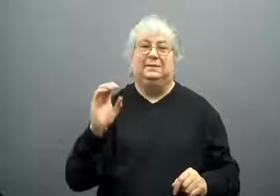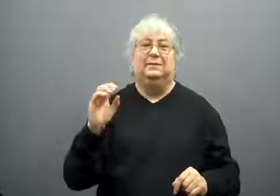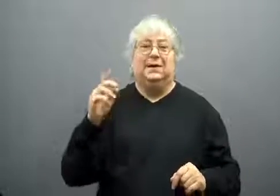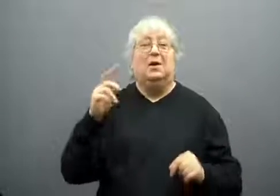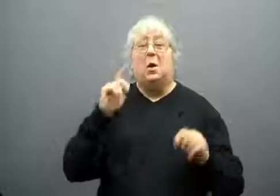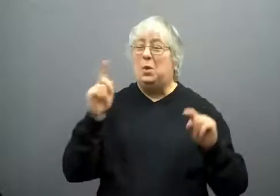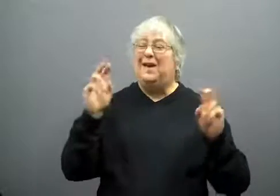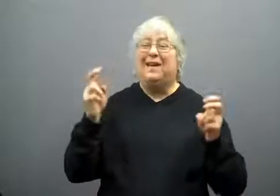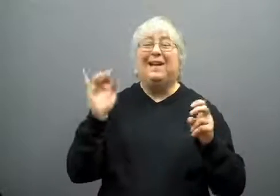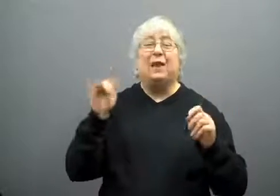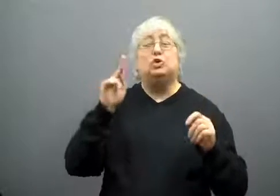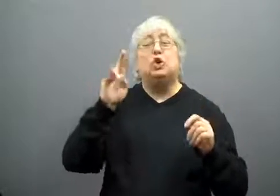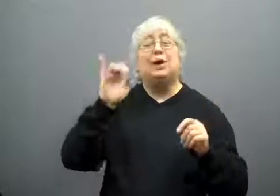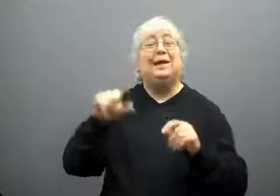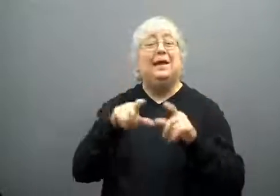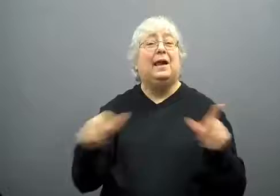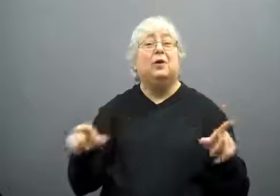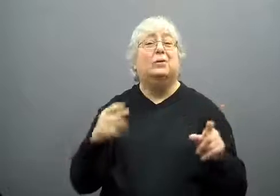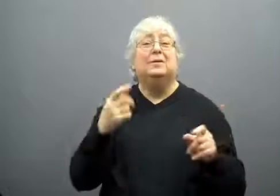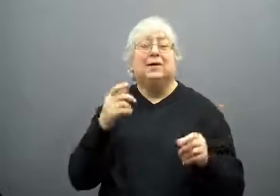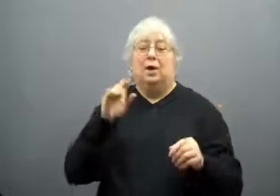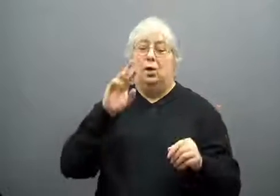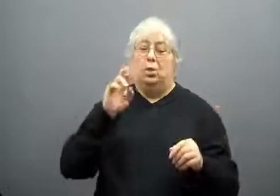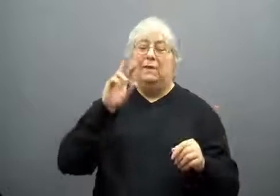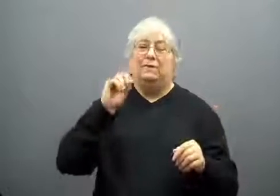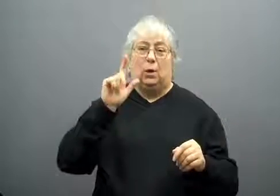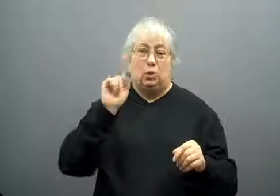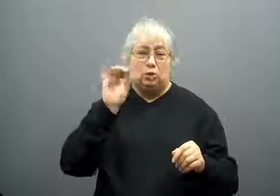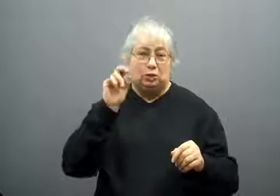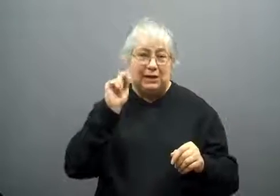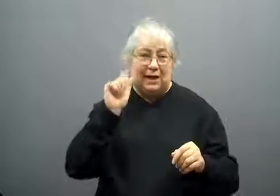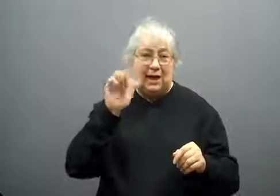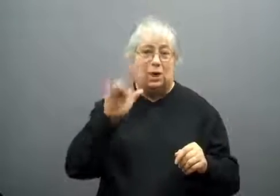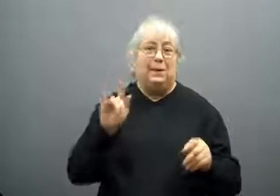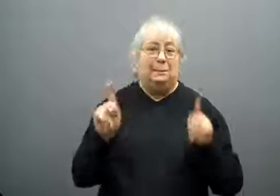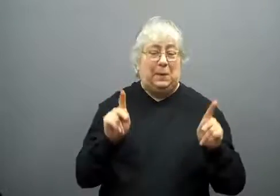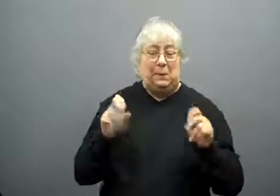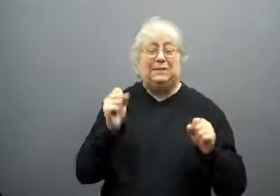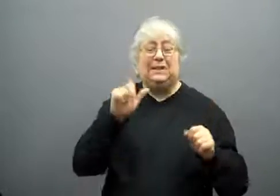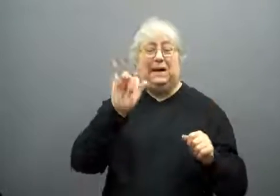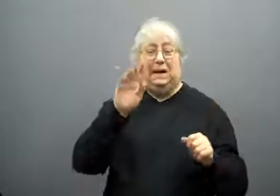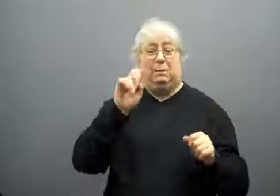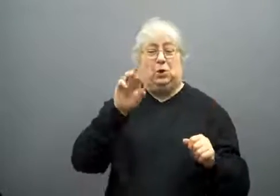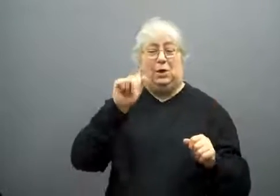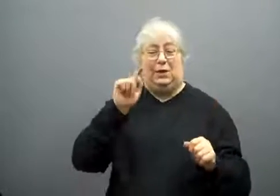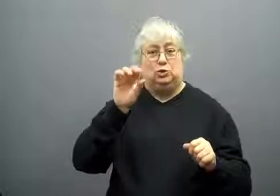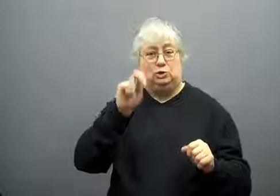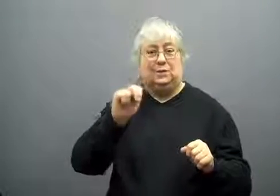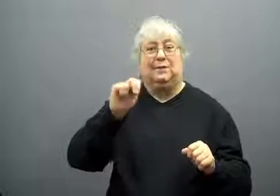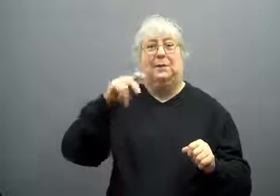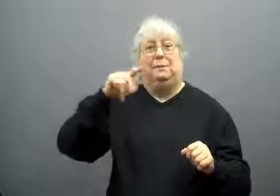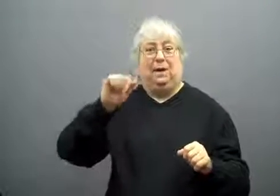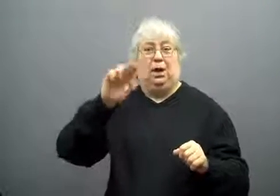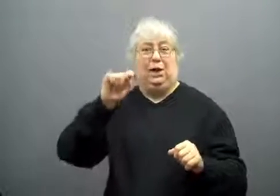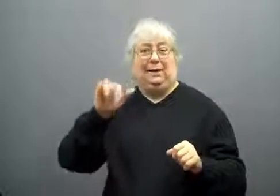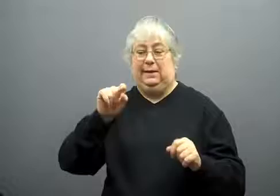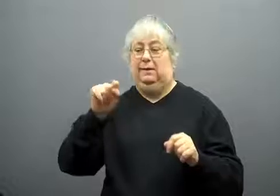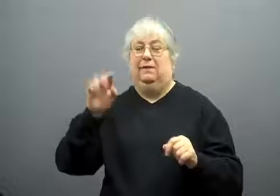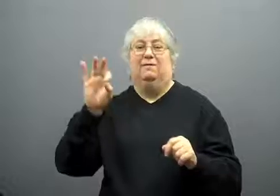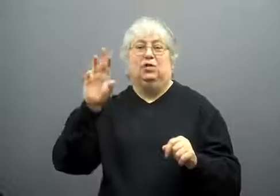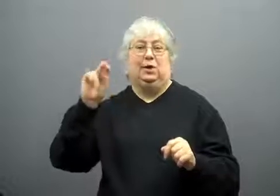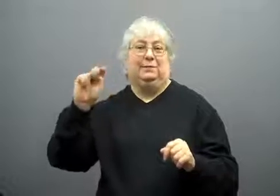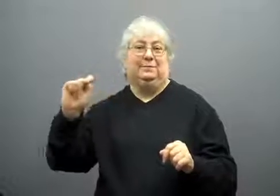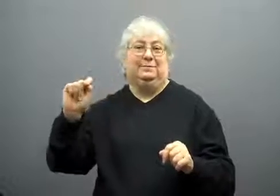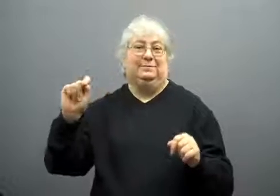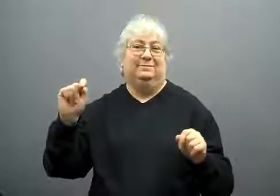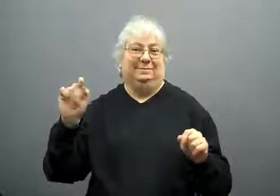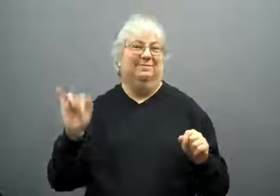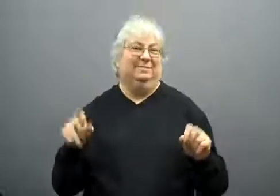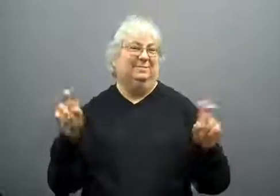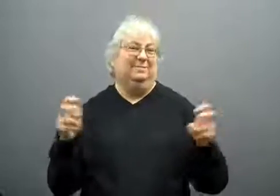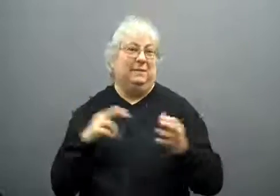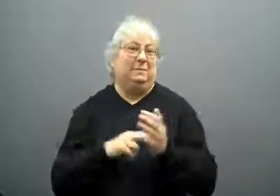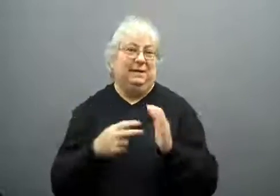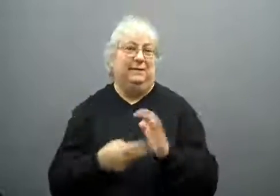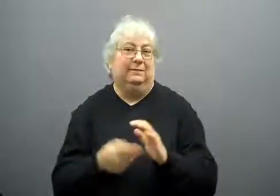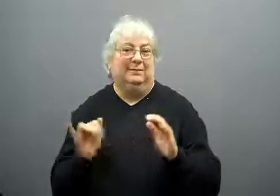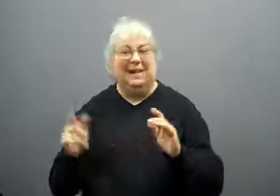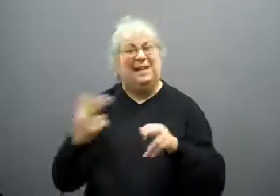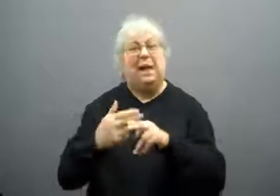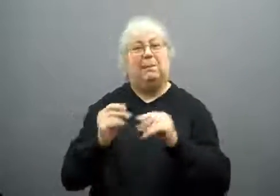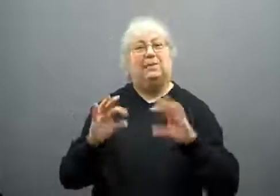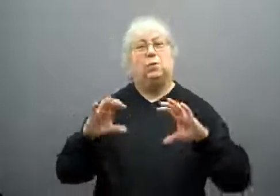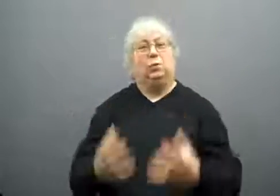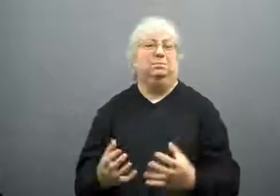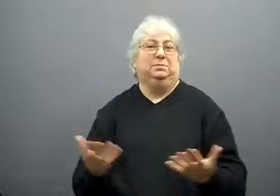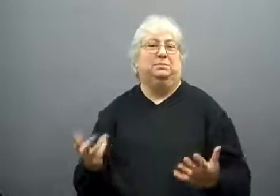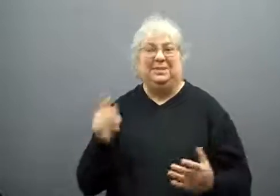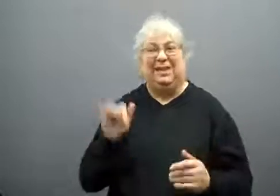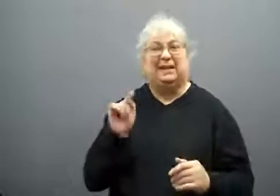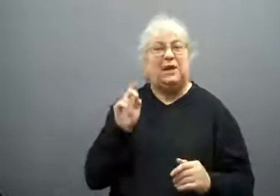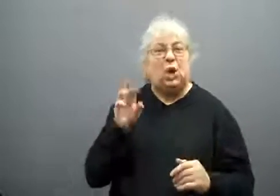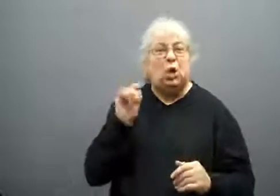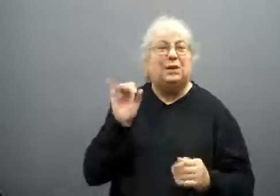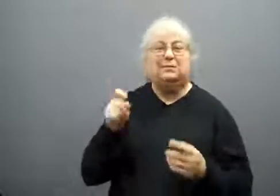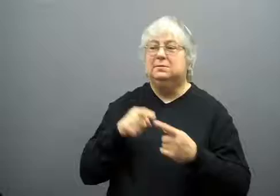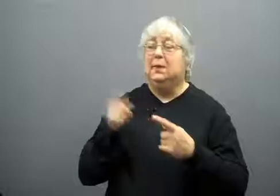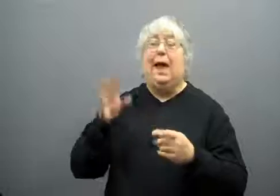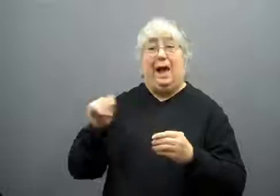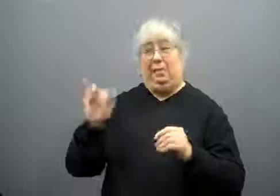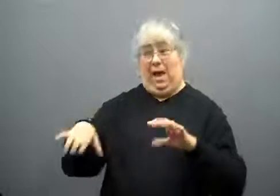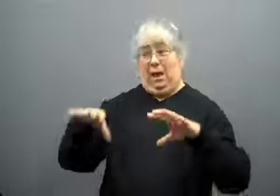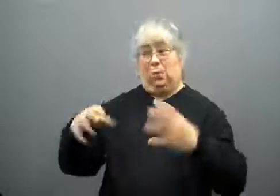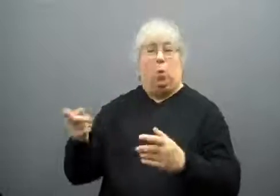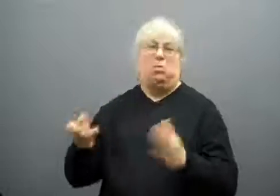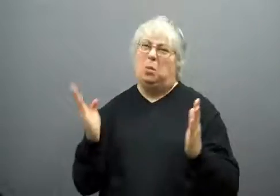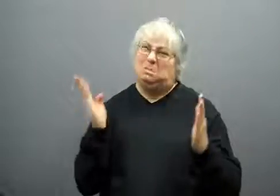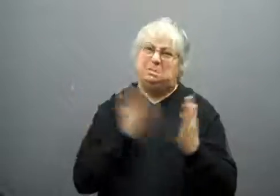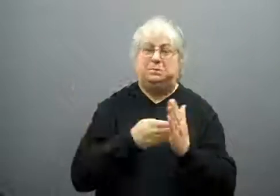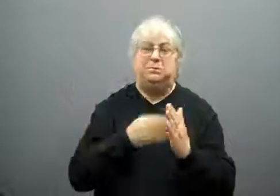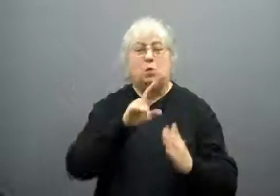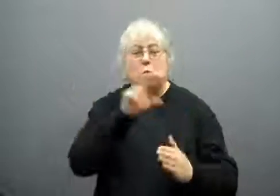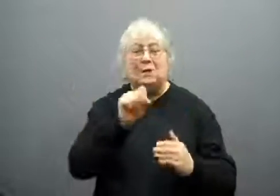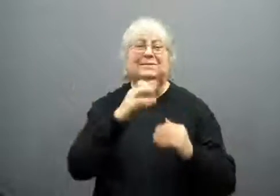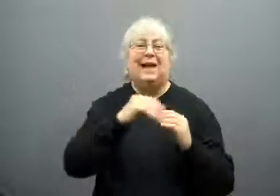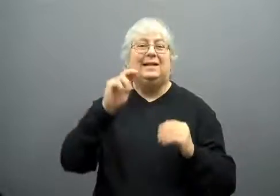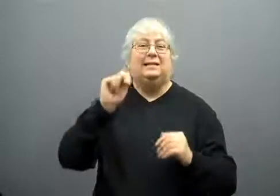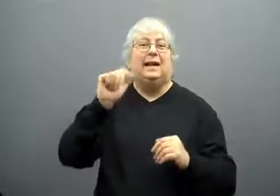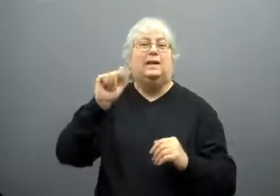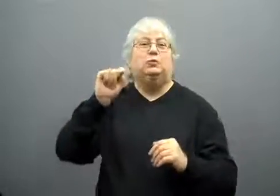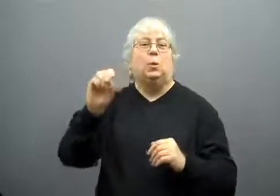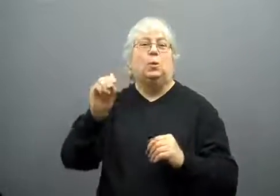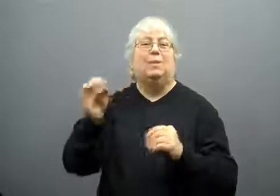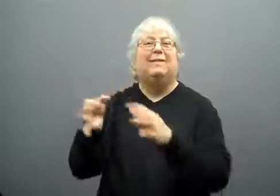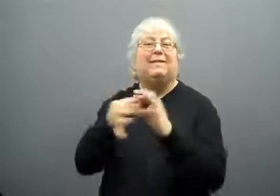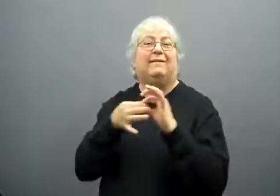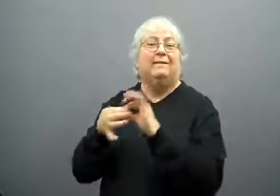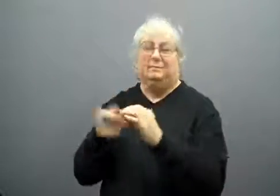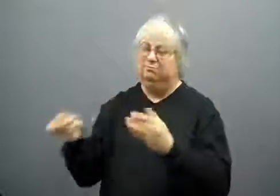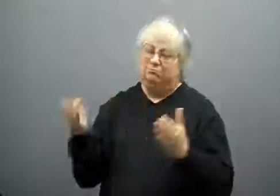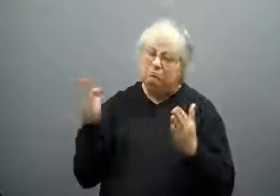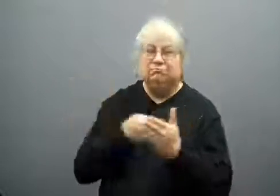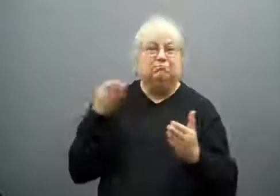In Turkish, that's the Revolutionary People's Liberation Party-Front.